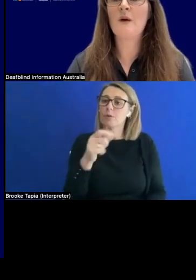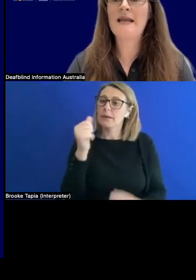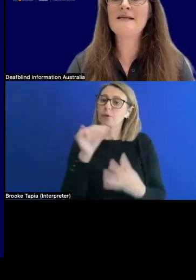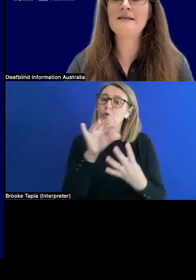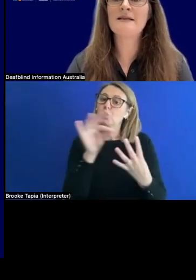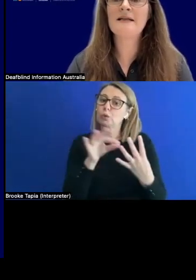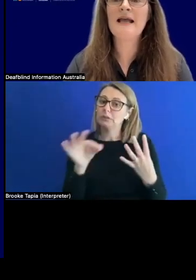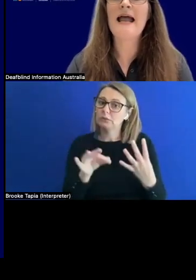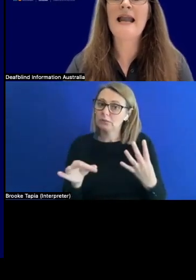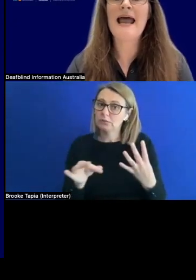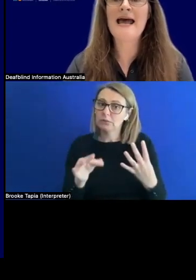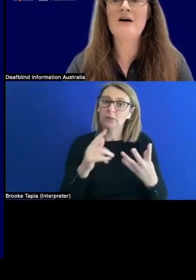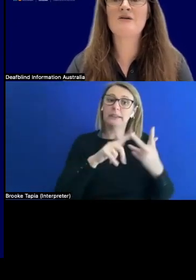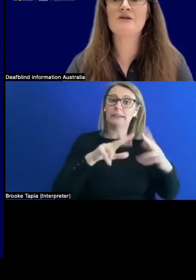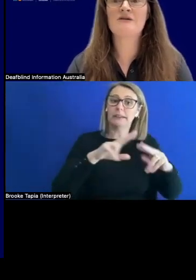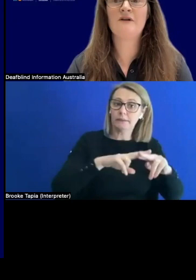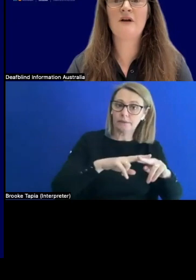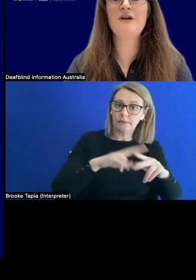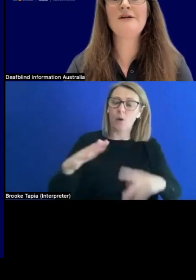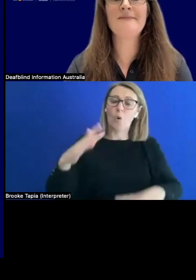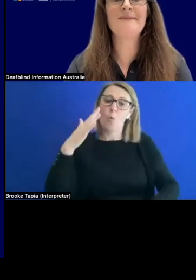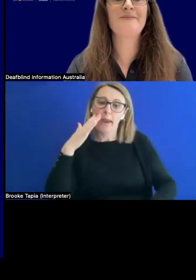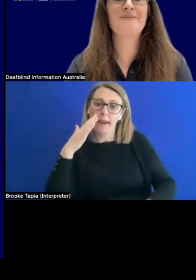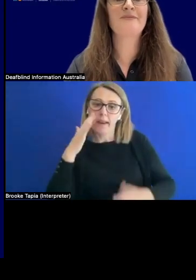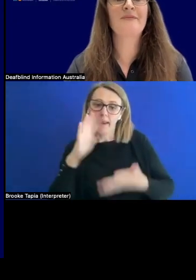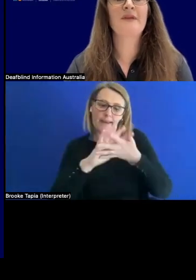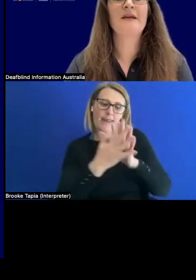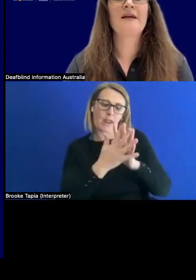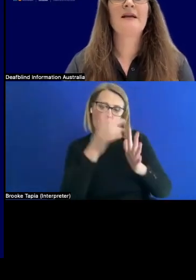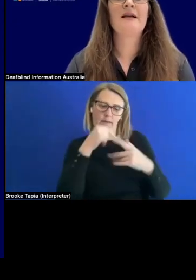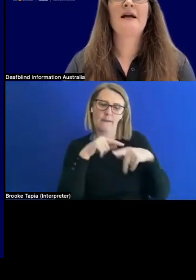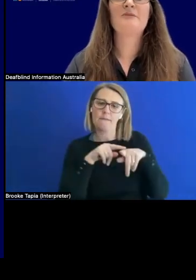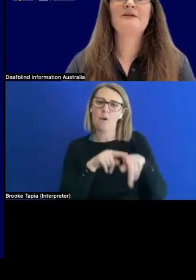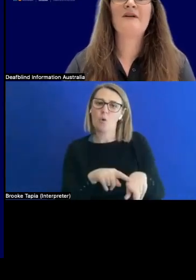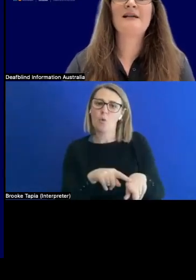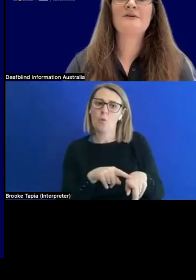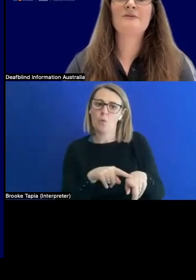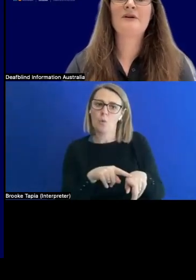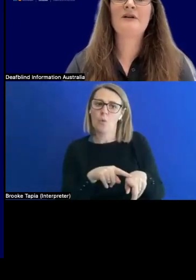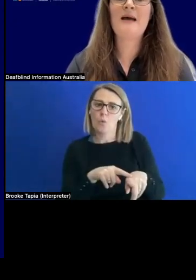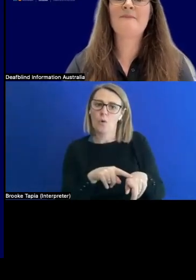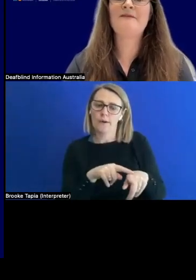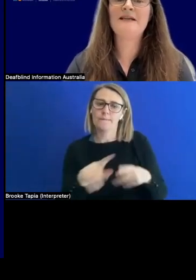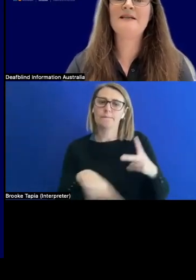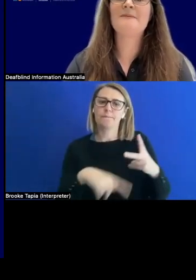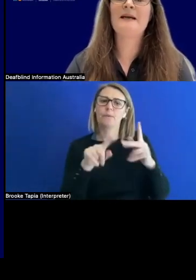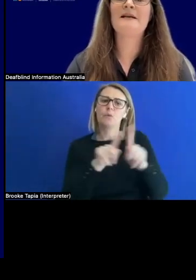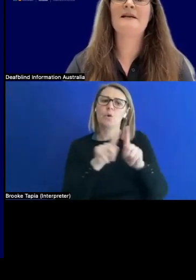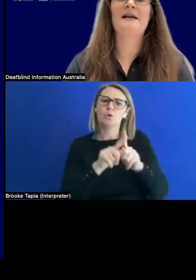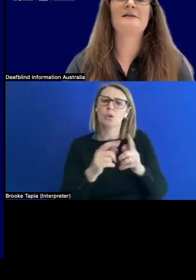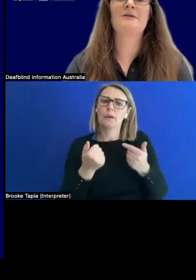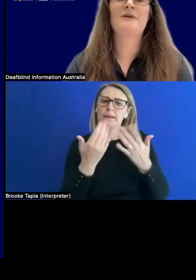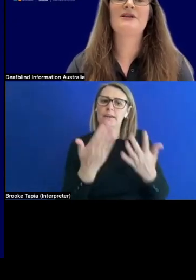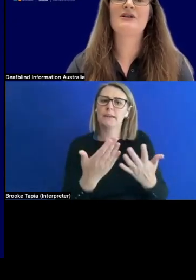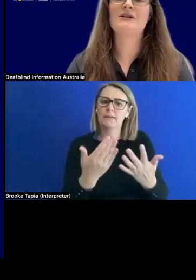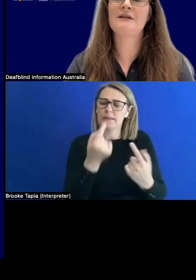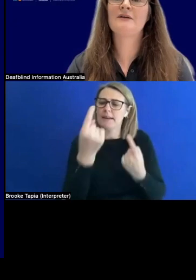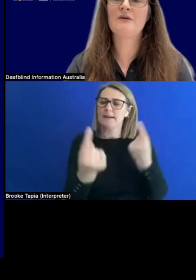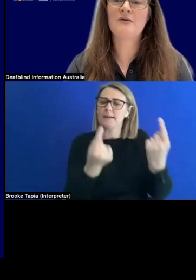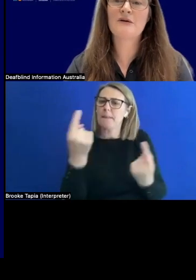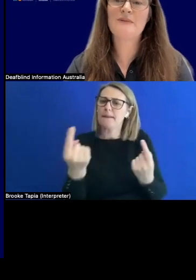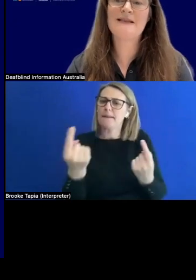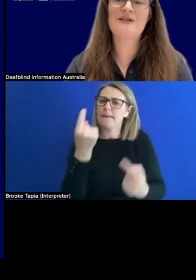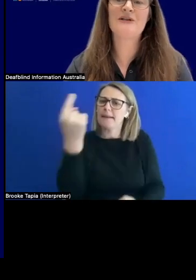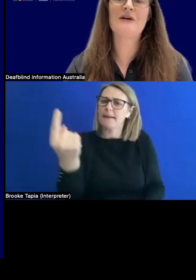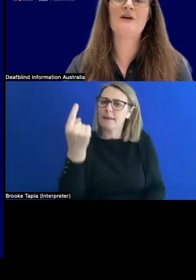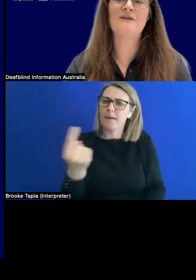when and how to follow and it provides a roadmap for independent exploration or completion of